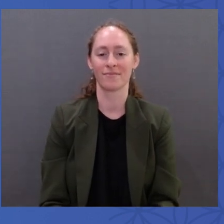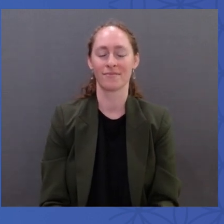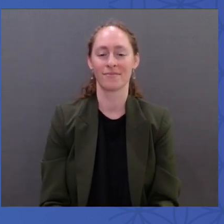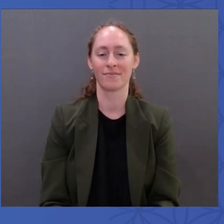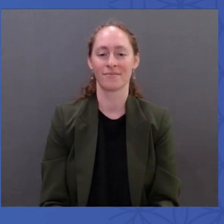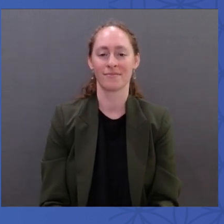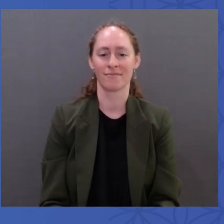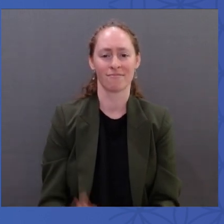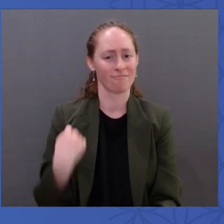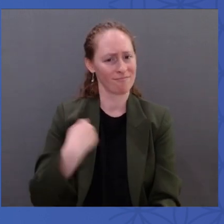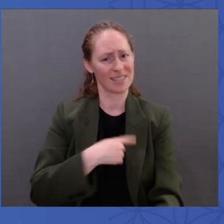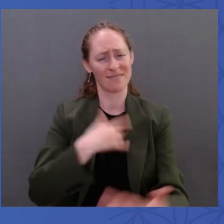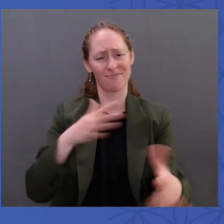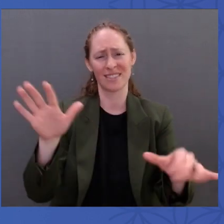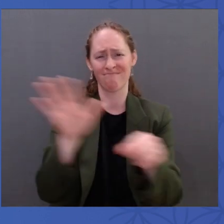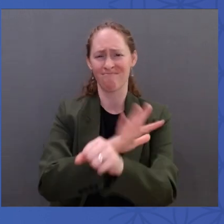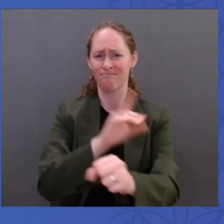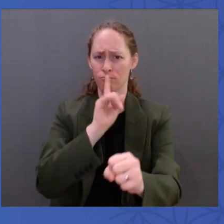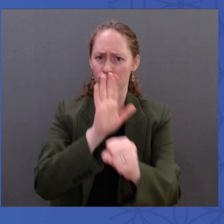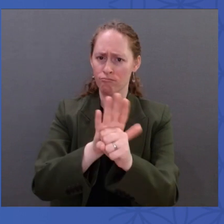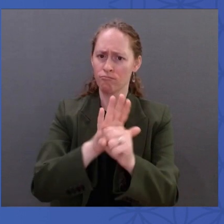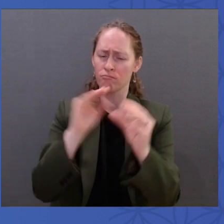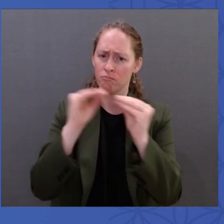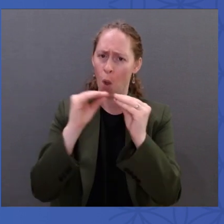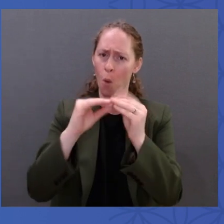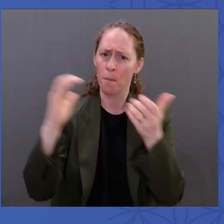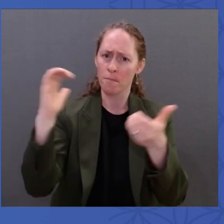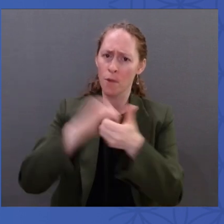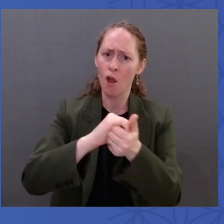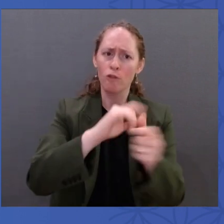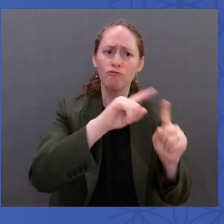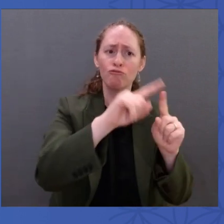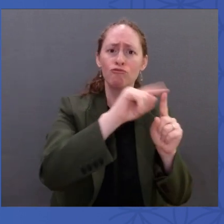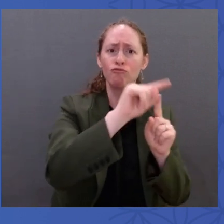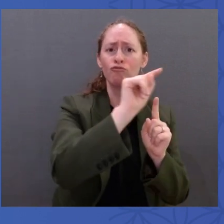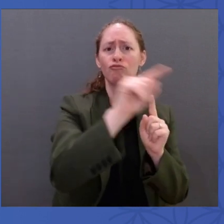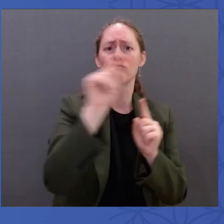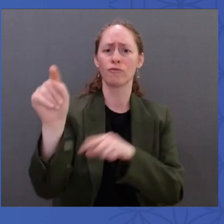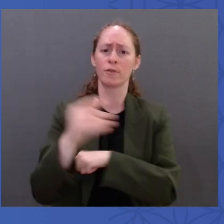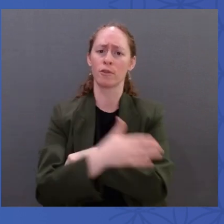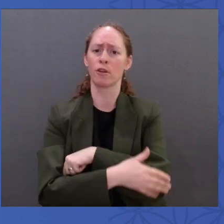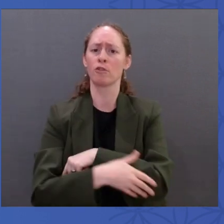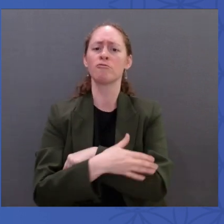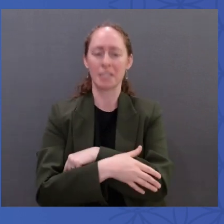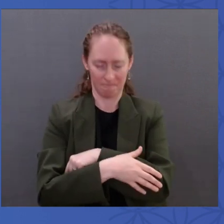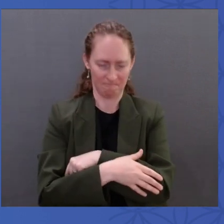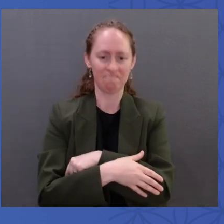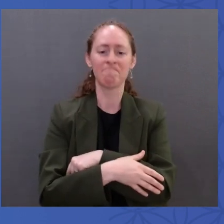I am confident that an inclusive economic cooperation within the region will lead to economic growth and prosperity